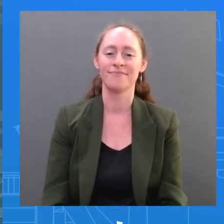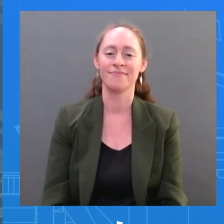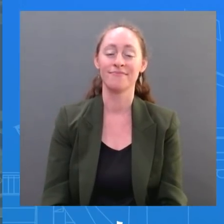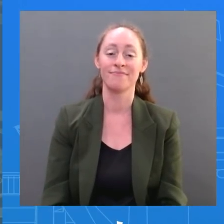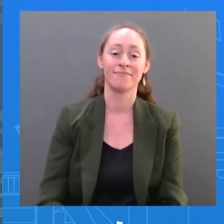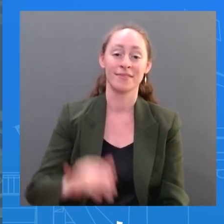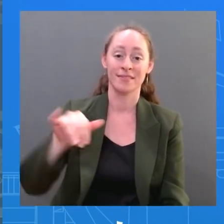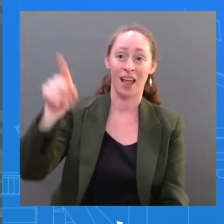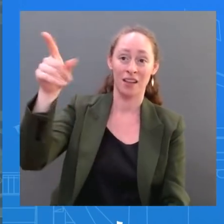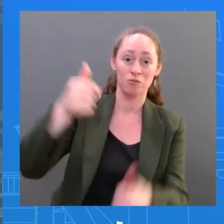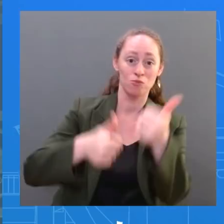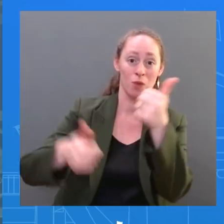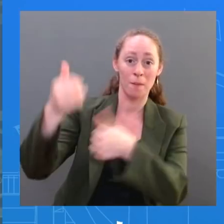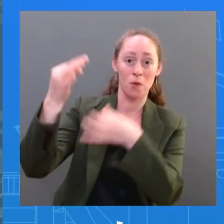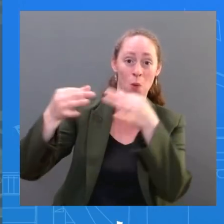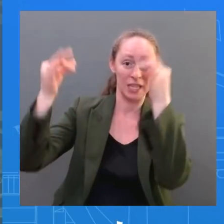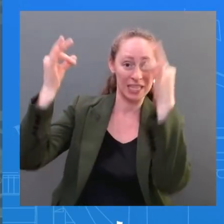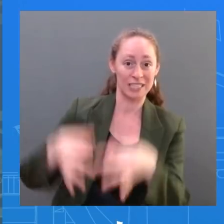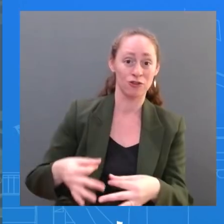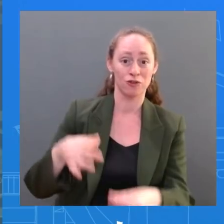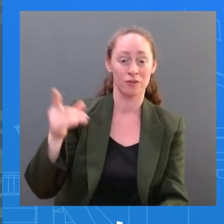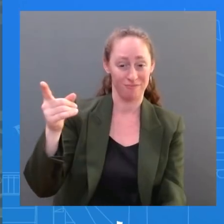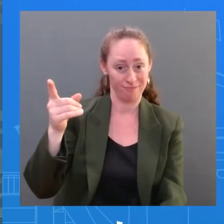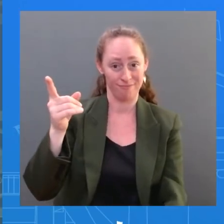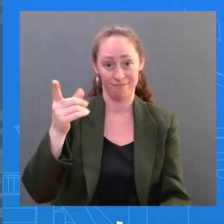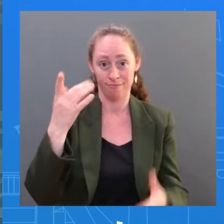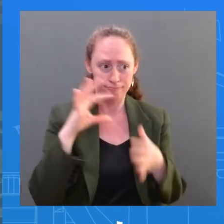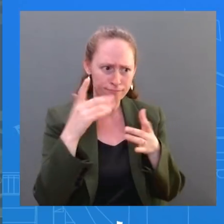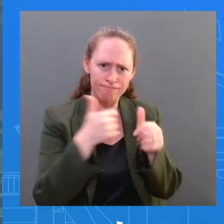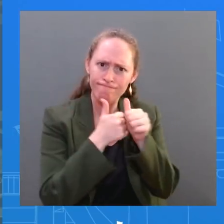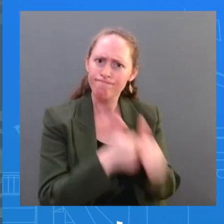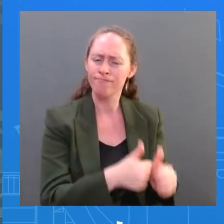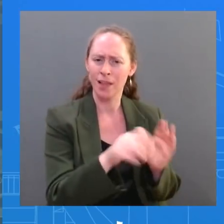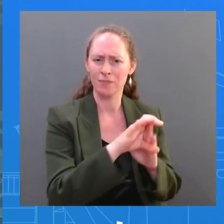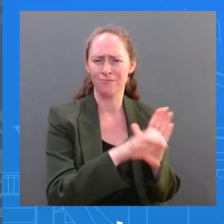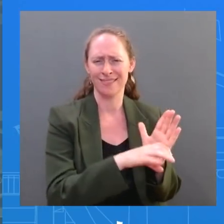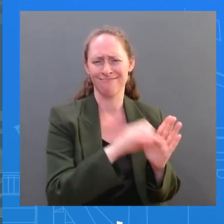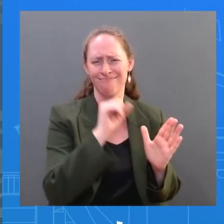It was driven by political and extreme raw political power.